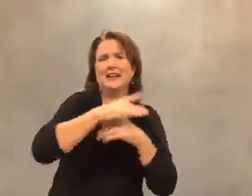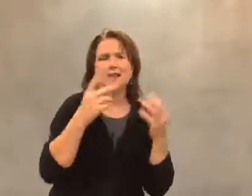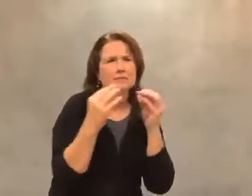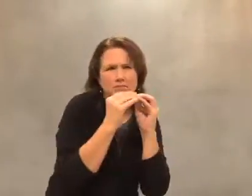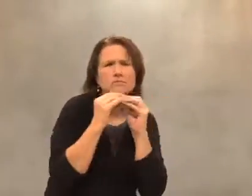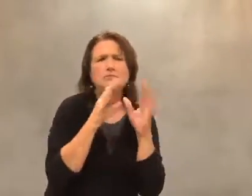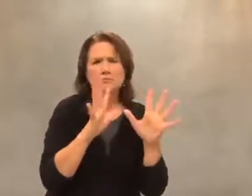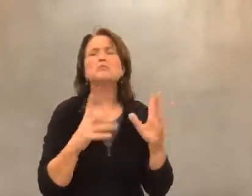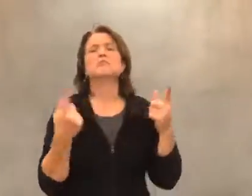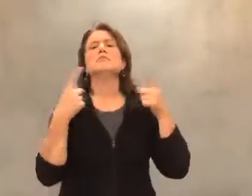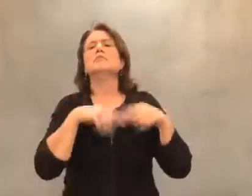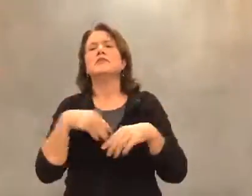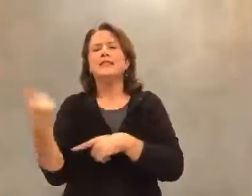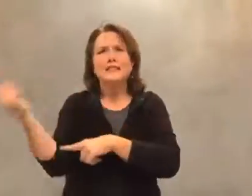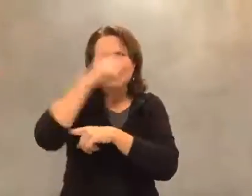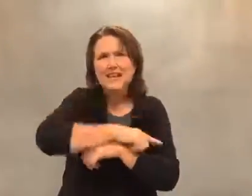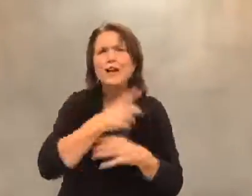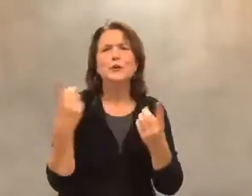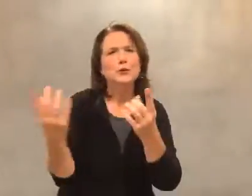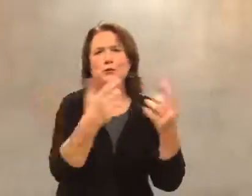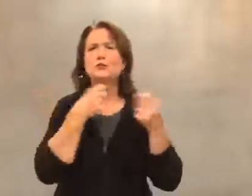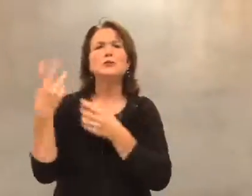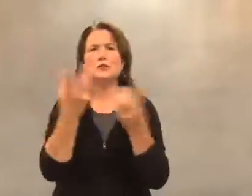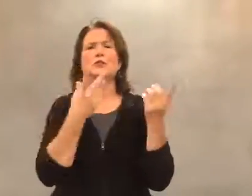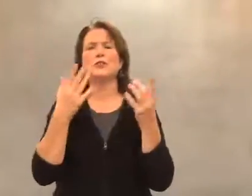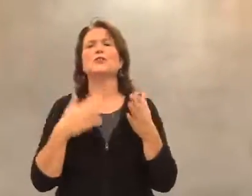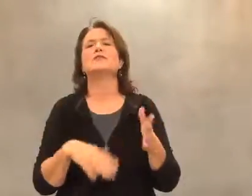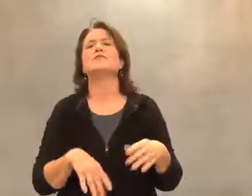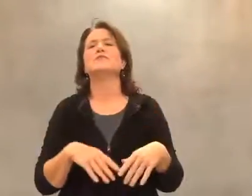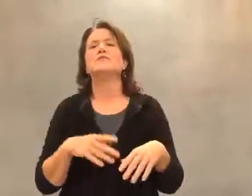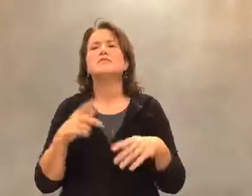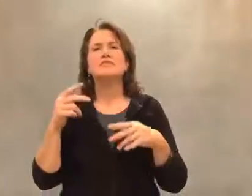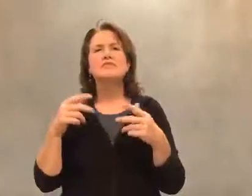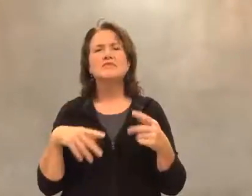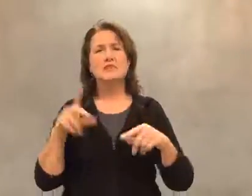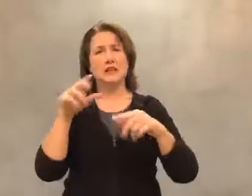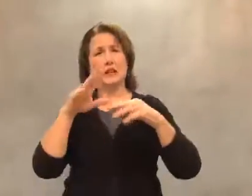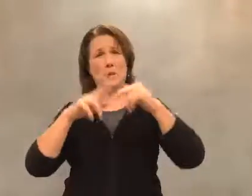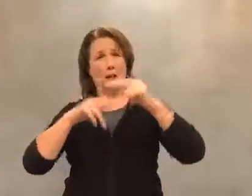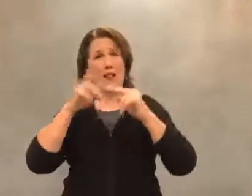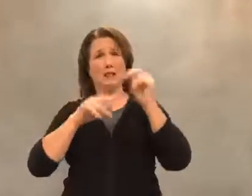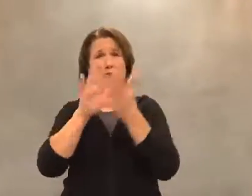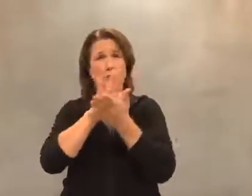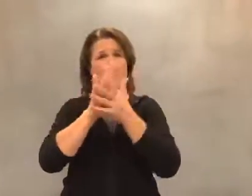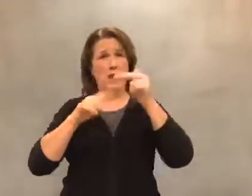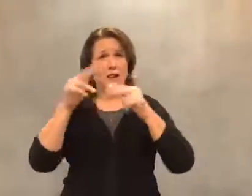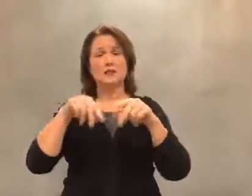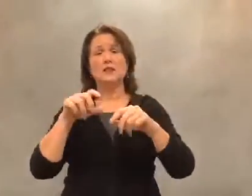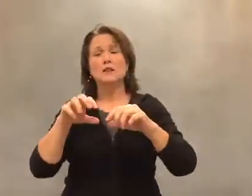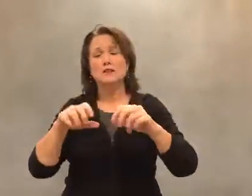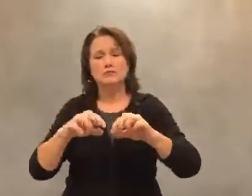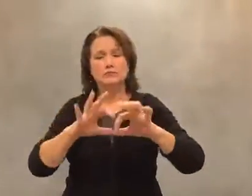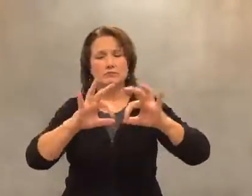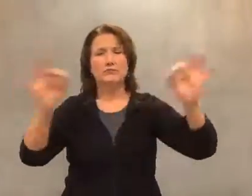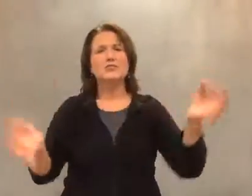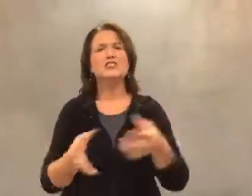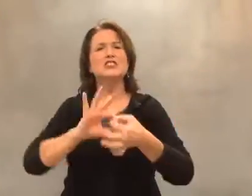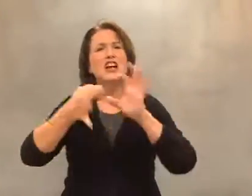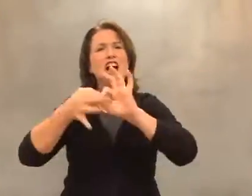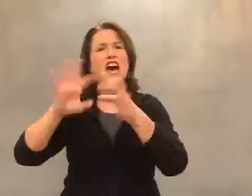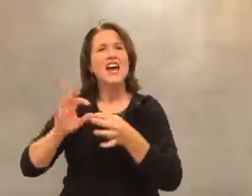We would make plans for the next day, then carry them out.